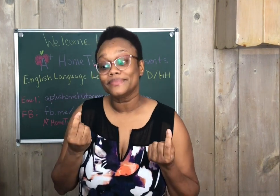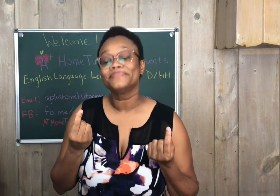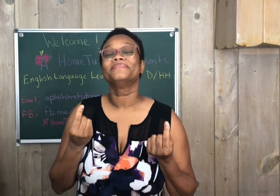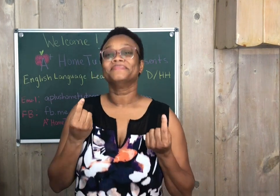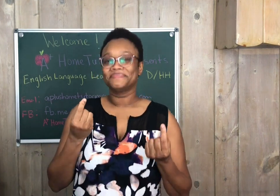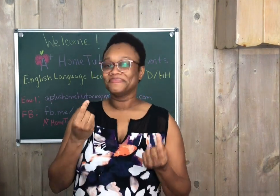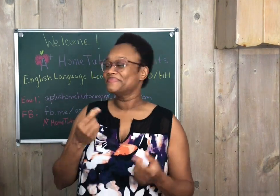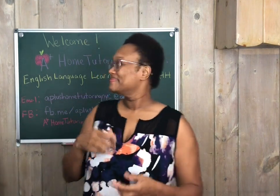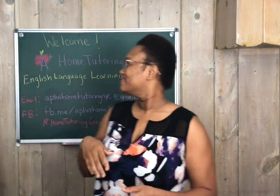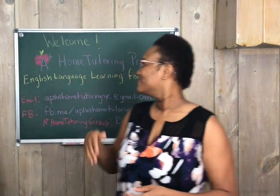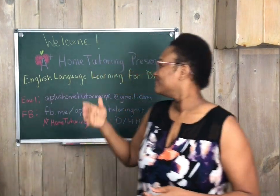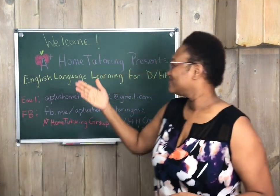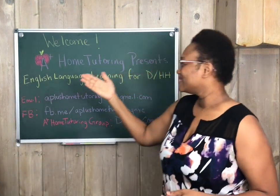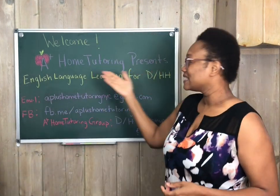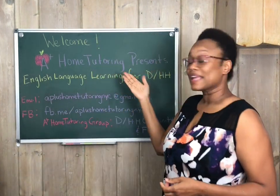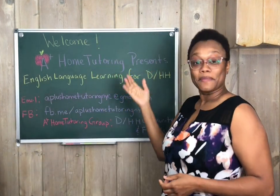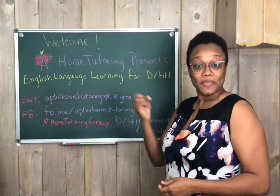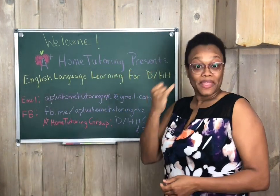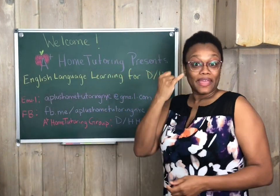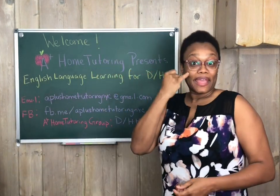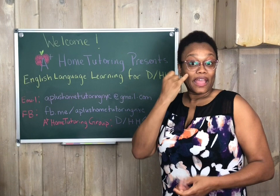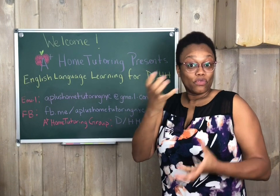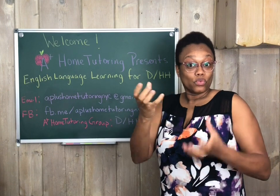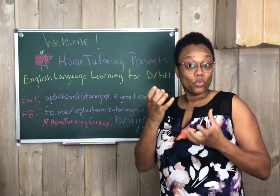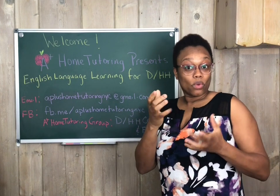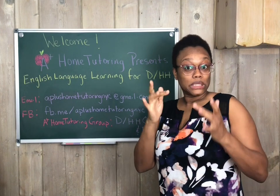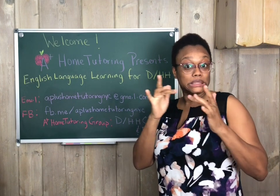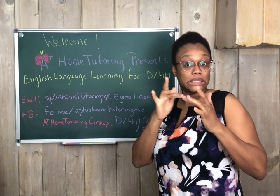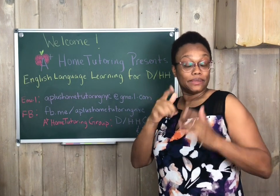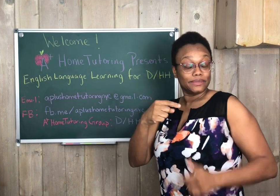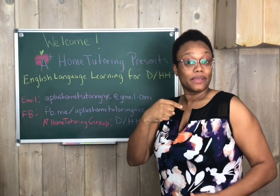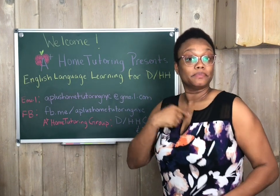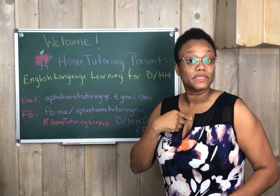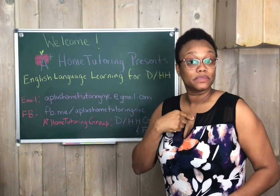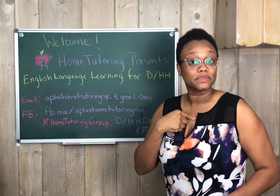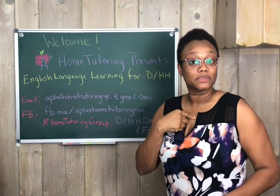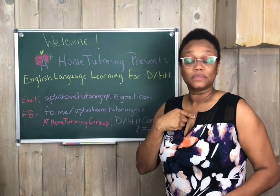So what can you do Remember if you want to contact me